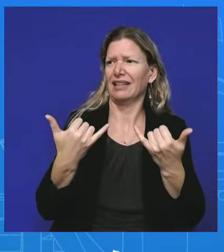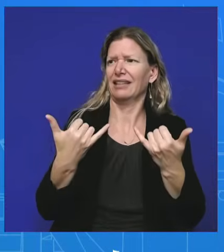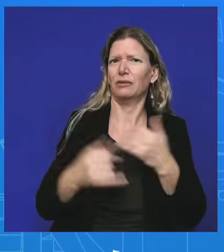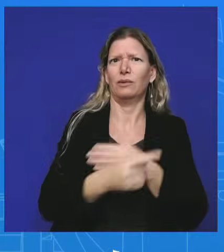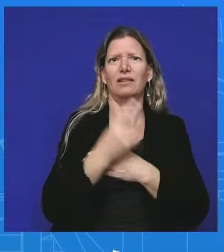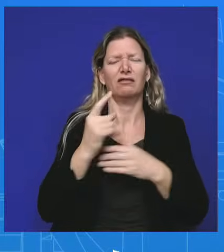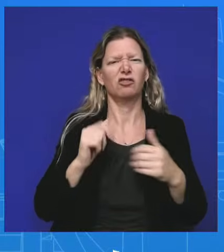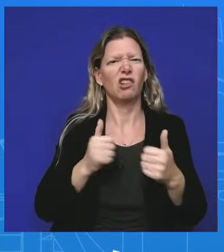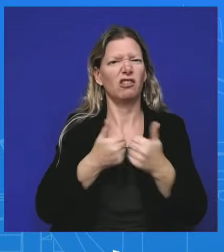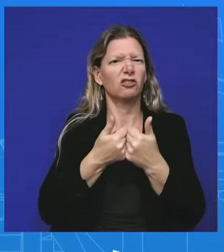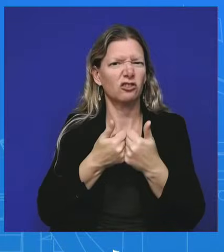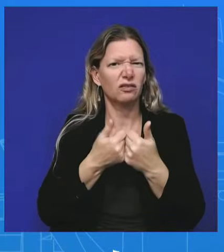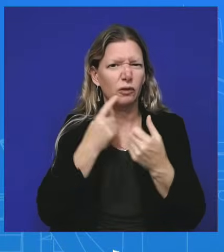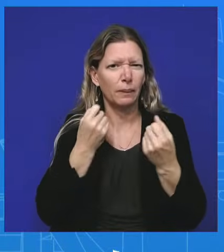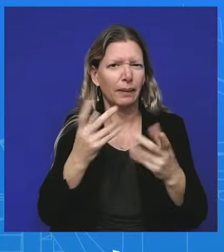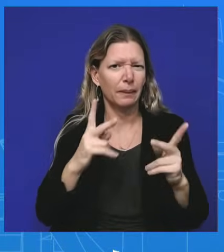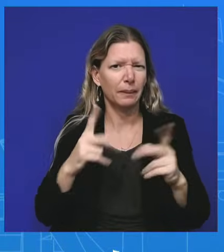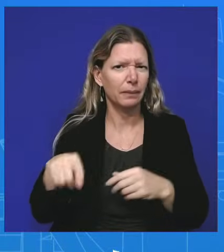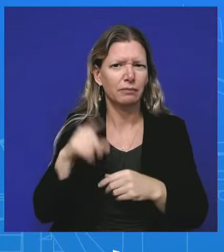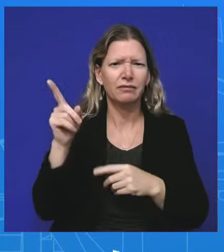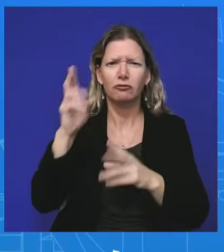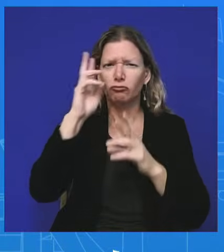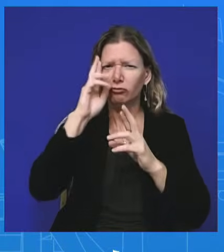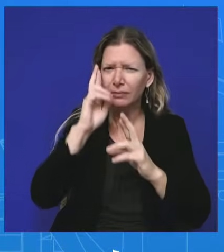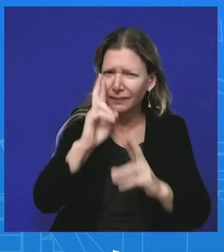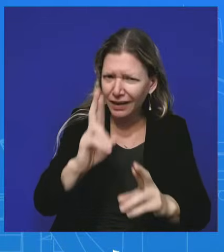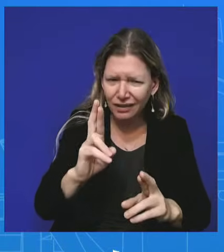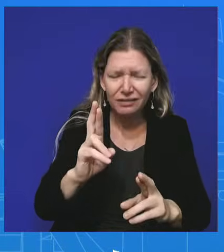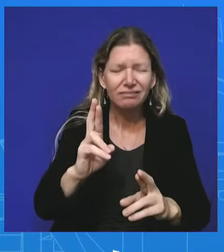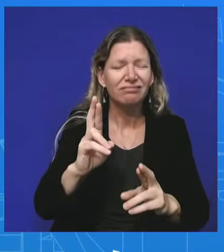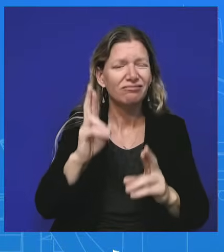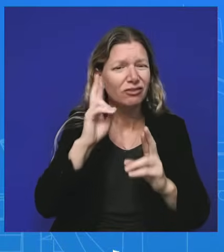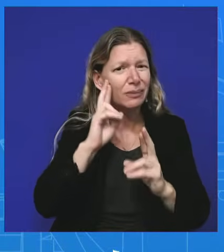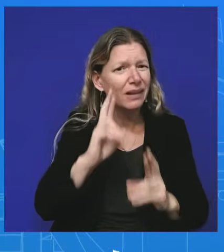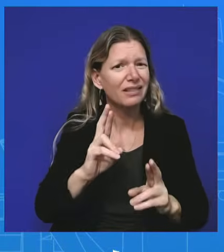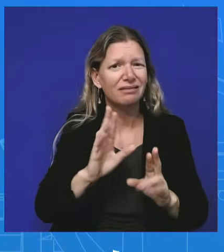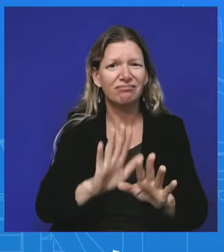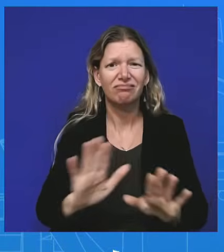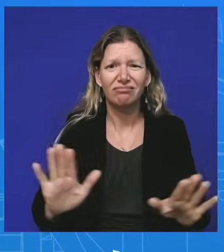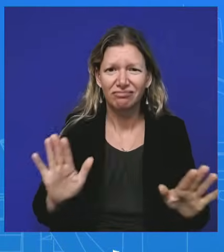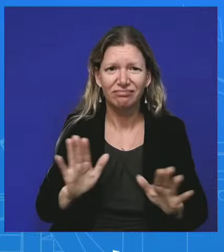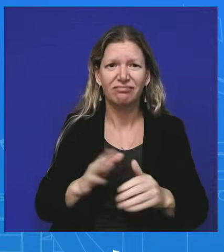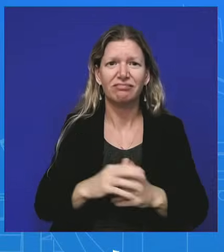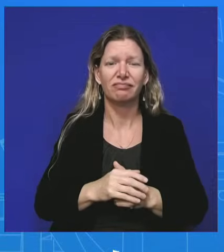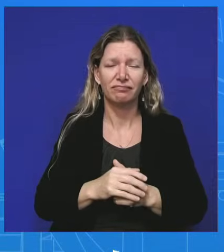and, you know, that is also why he also respects the fact that people have the right to peacefully protest.